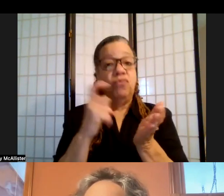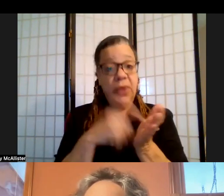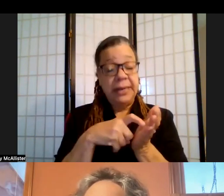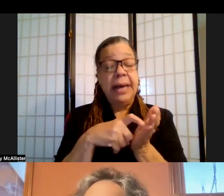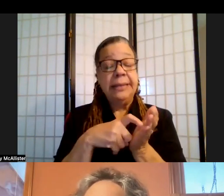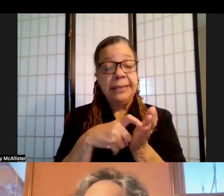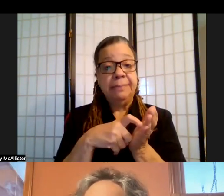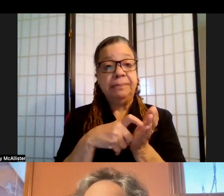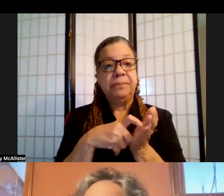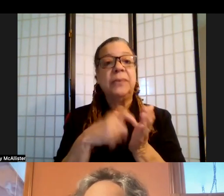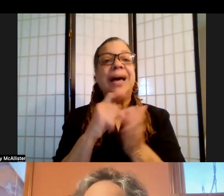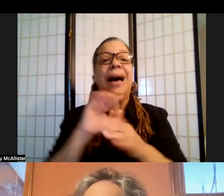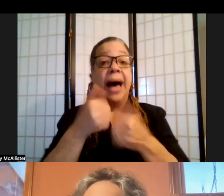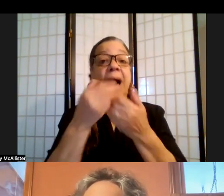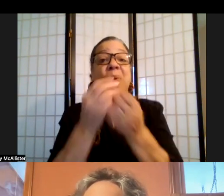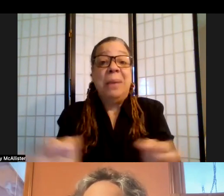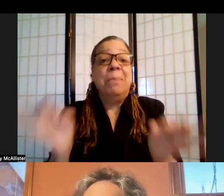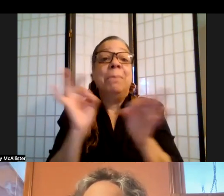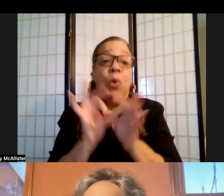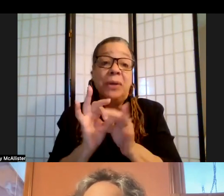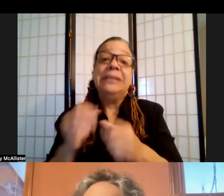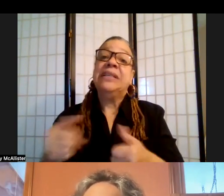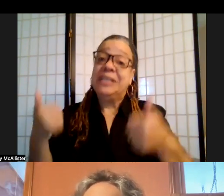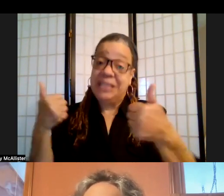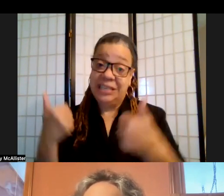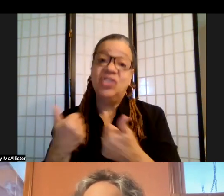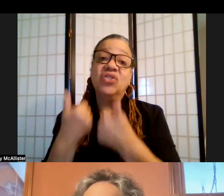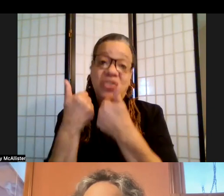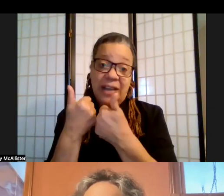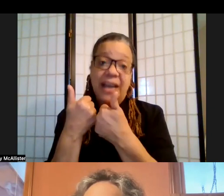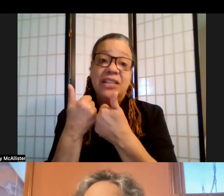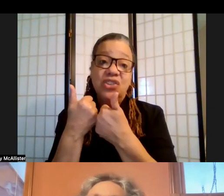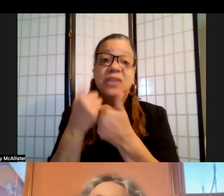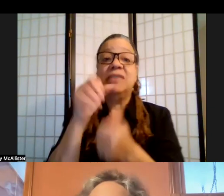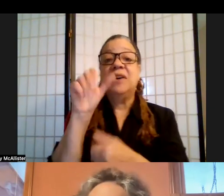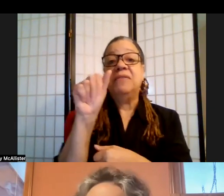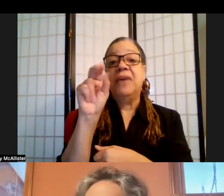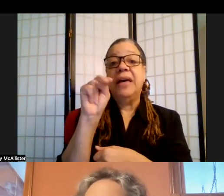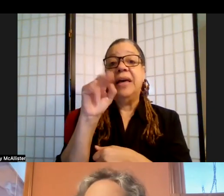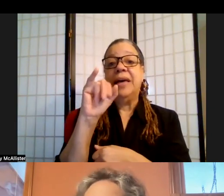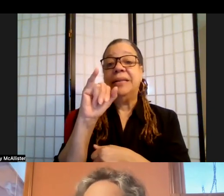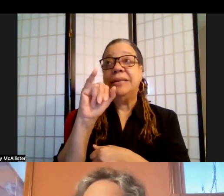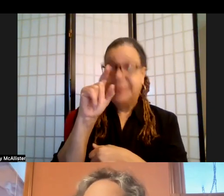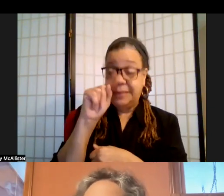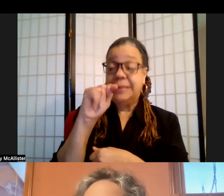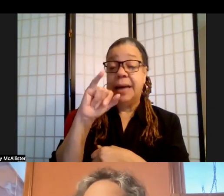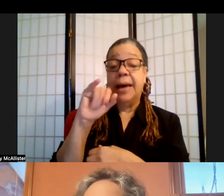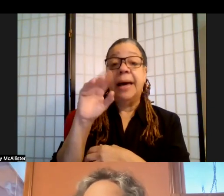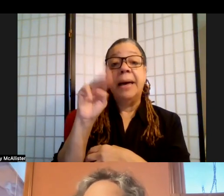the importance of the challenge, of antimicrobial resistance. One of the